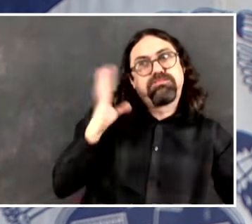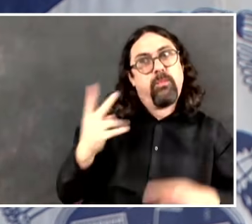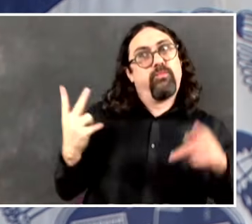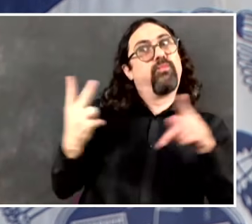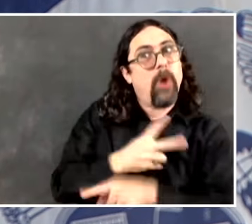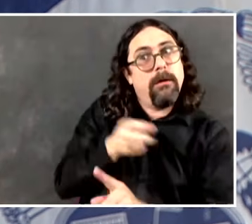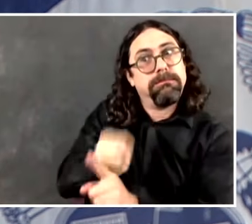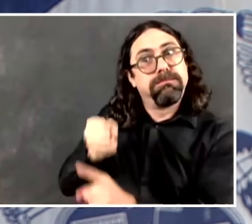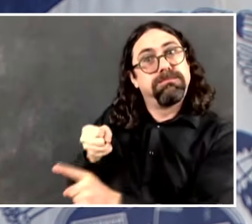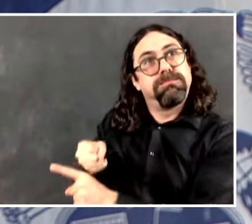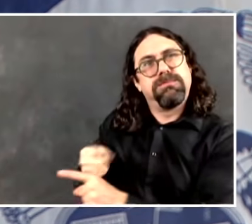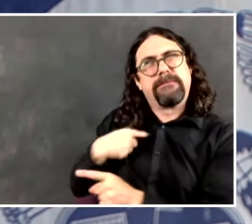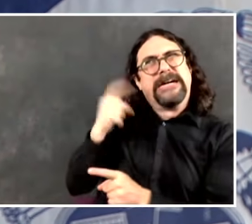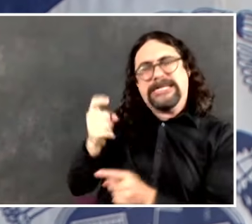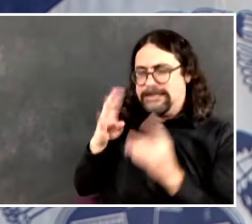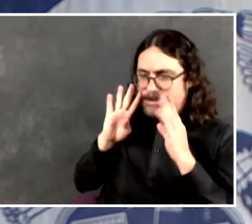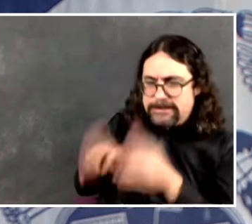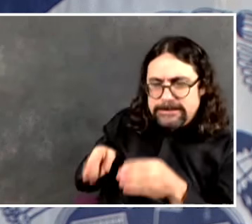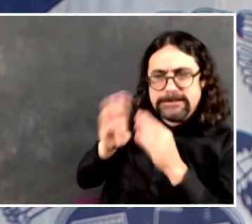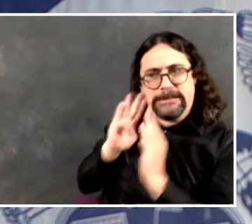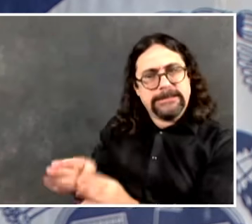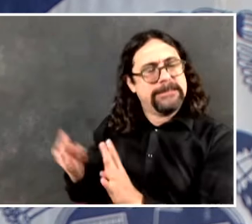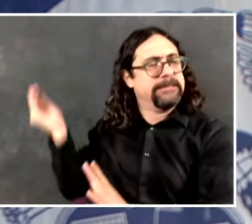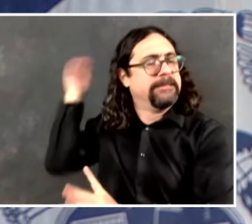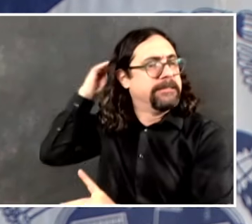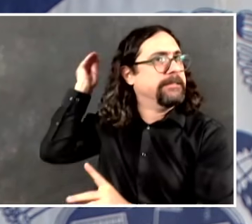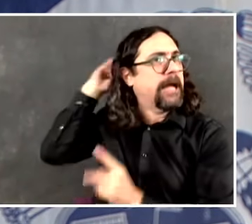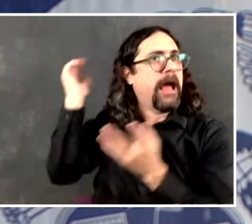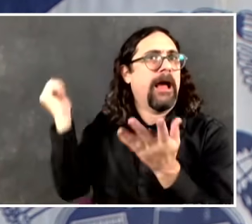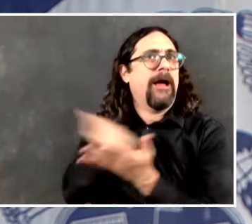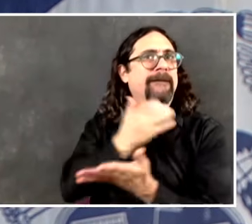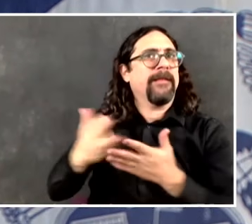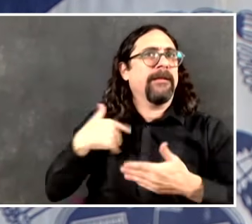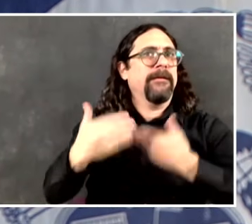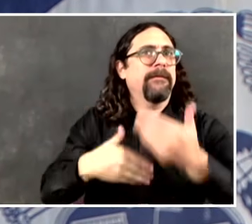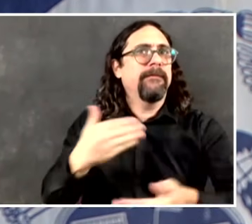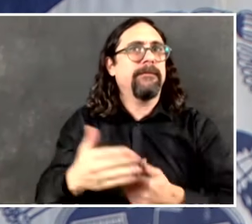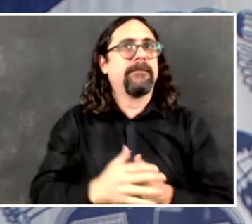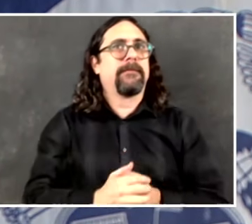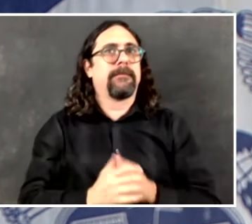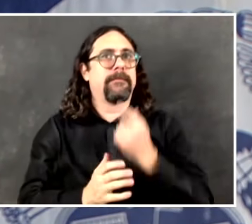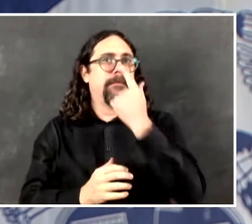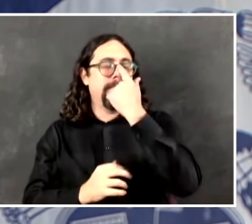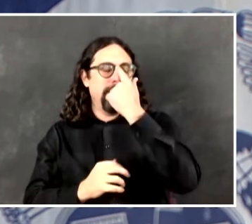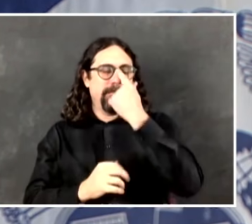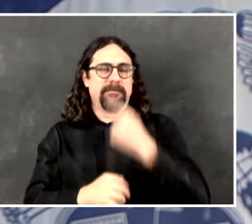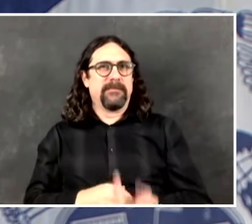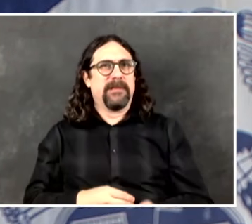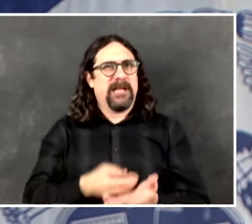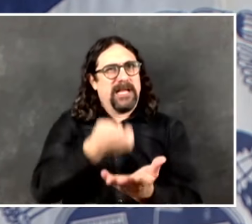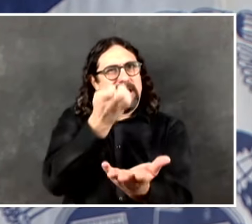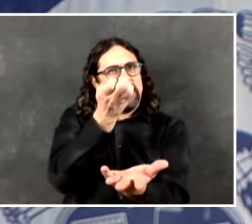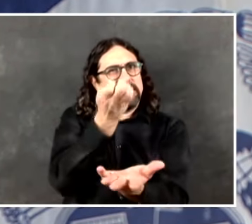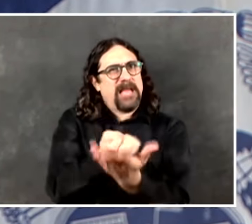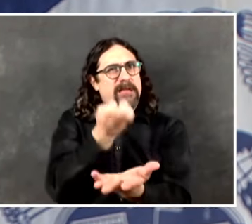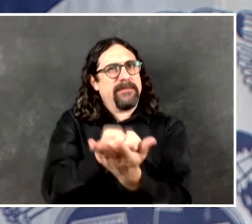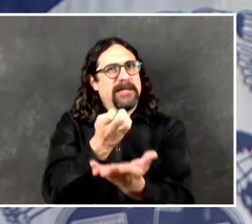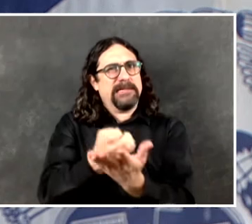THE ECONOMIC AND RACIAL DISPARITIES THAT HAVE BEEN SO CLEAR BY THIS CRISIS. WE KNEW ABOUT